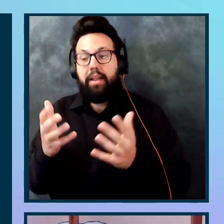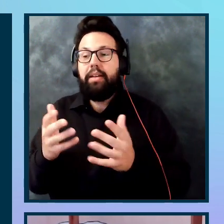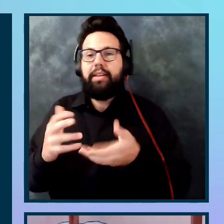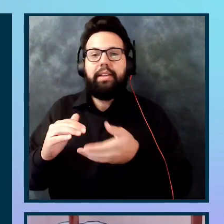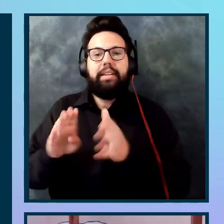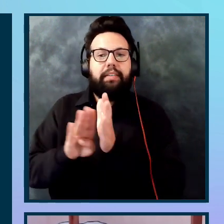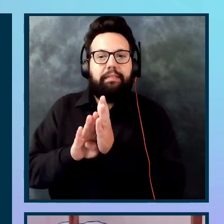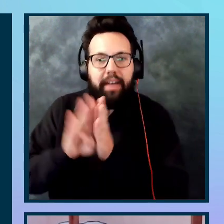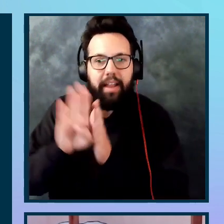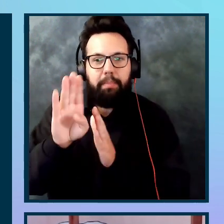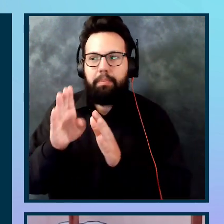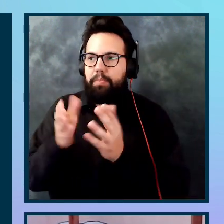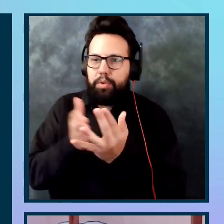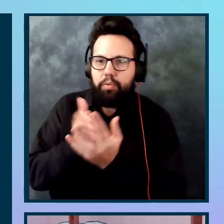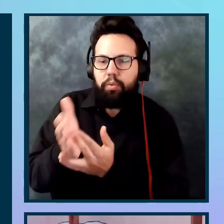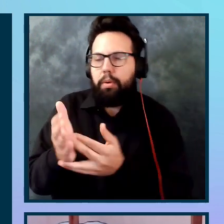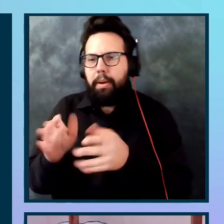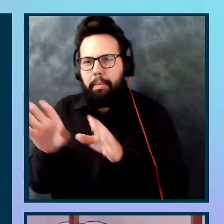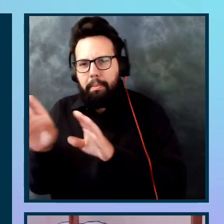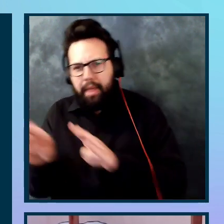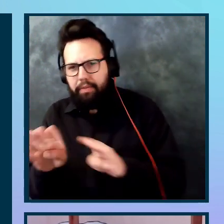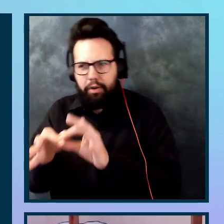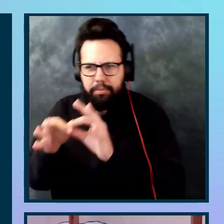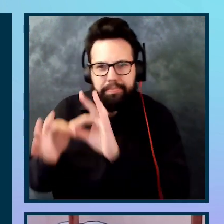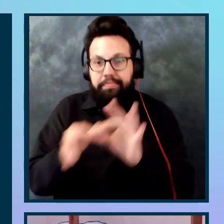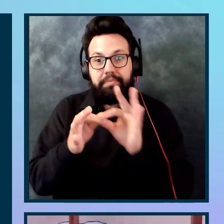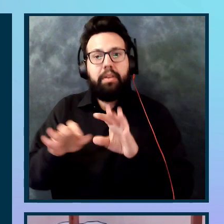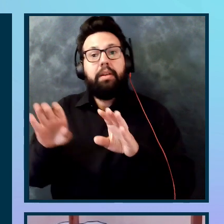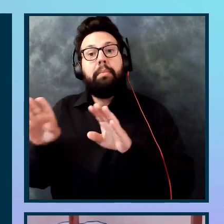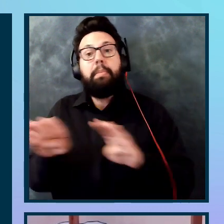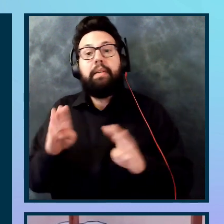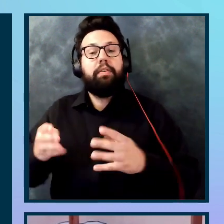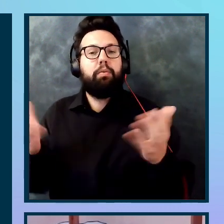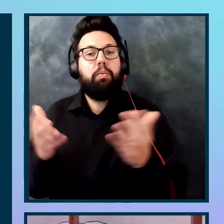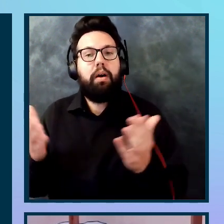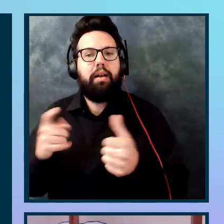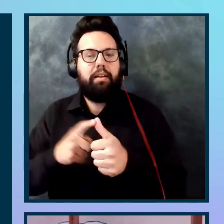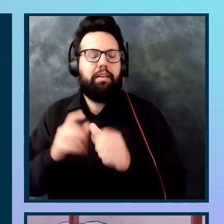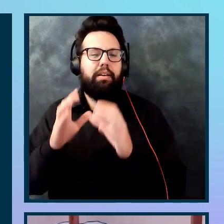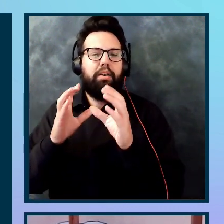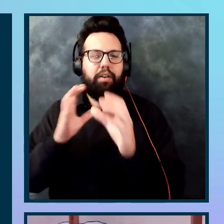is conversations between stakeholders, cross-functional team members,